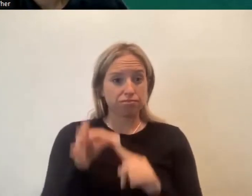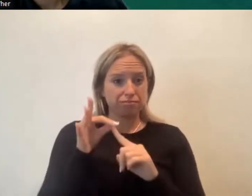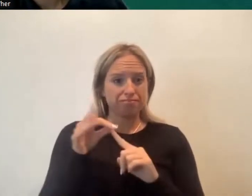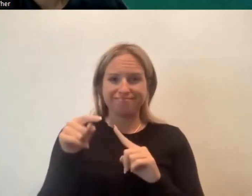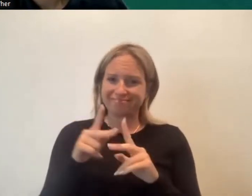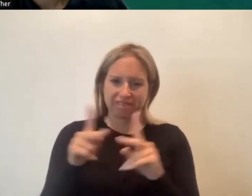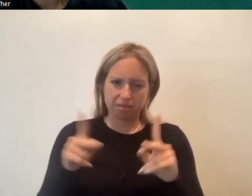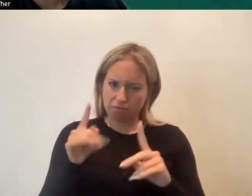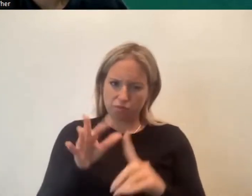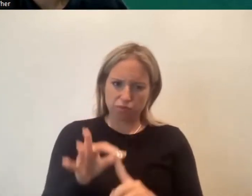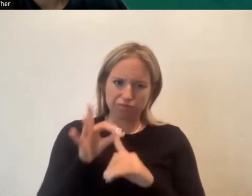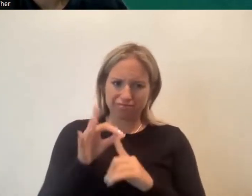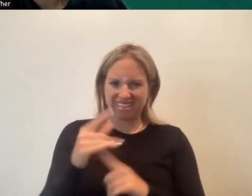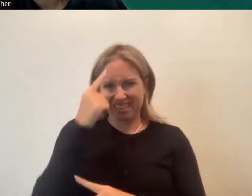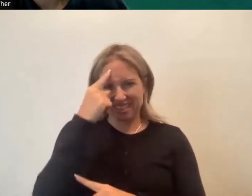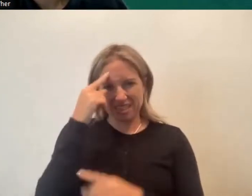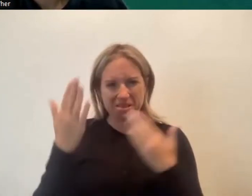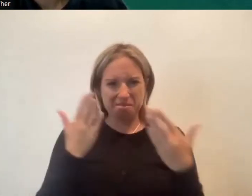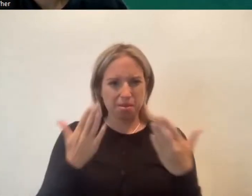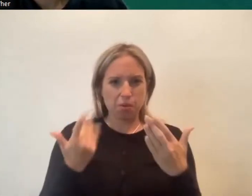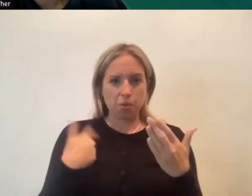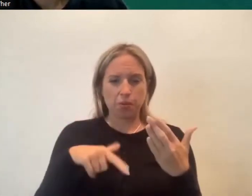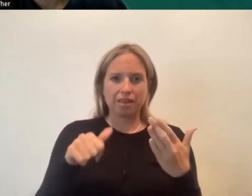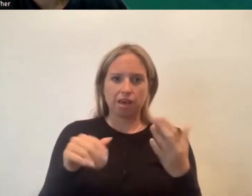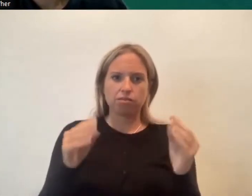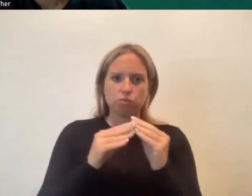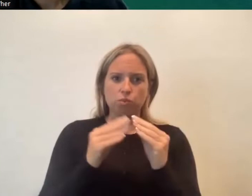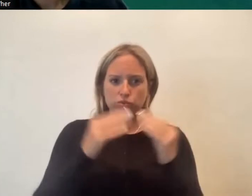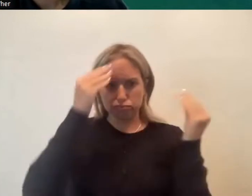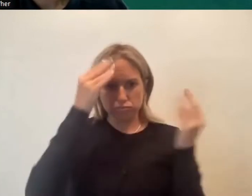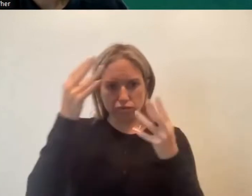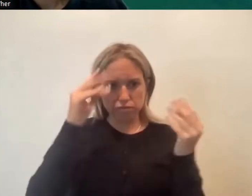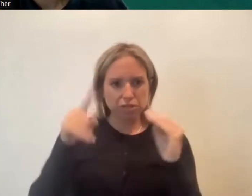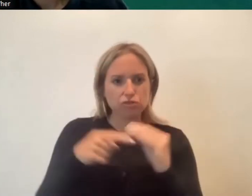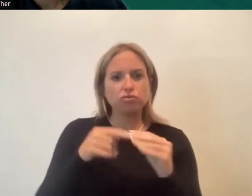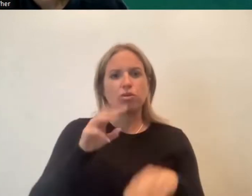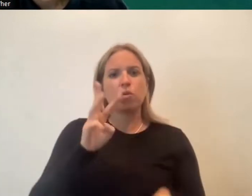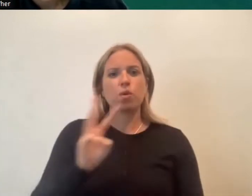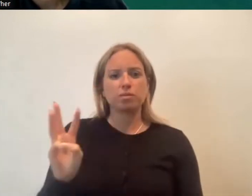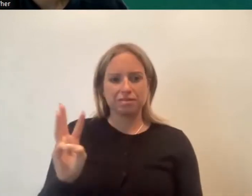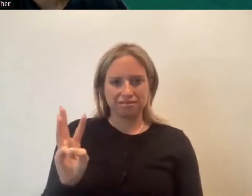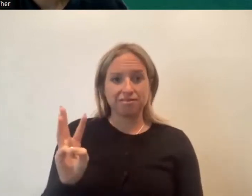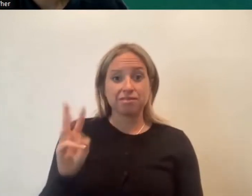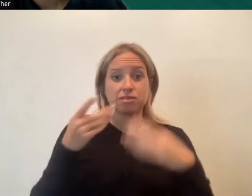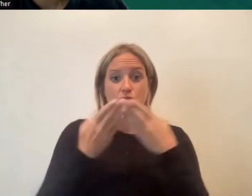I think maybe we can put some more information on the website about this, but generally speaking,